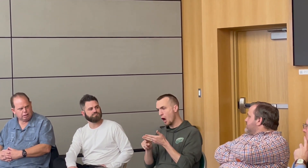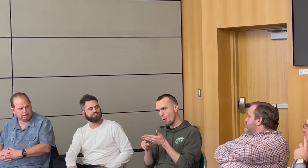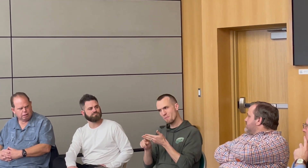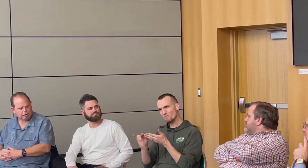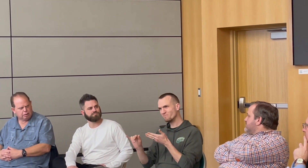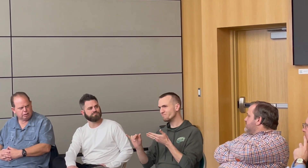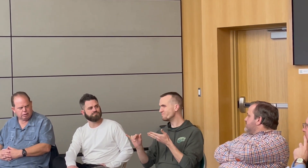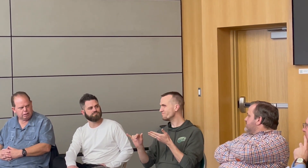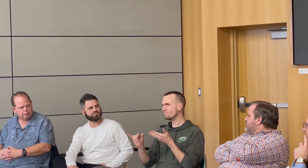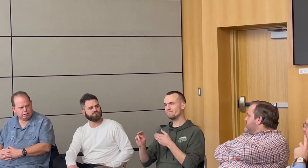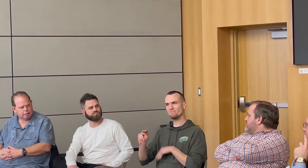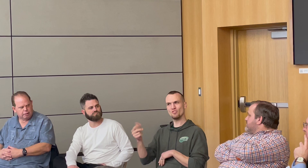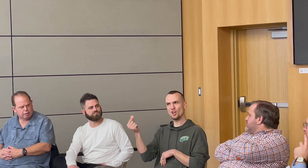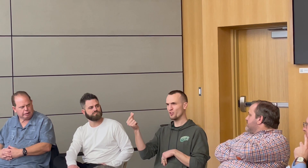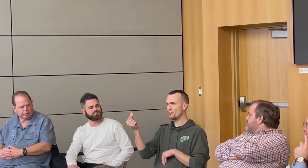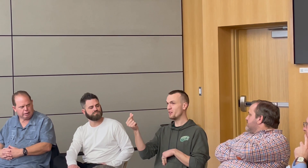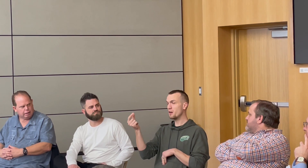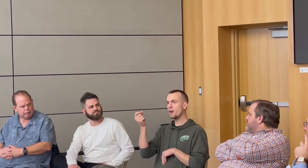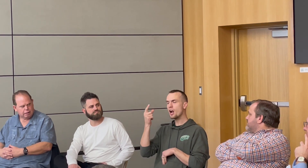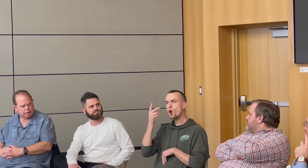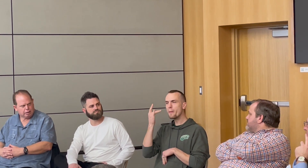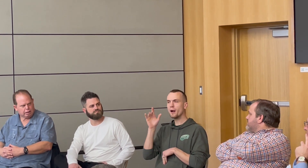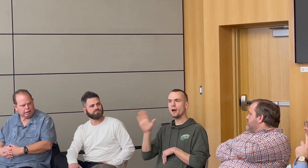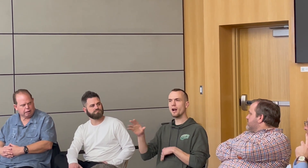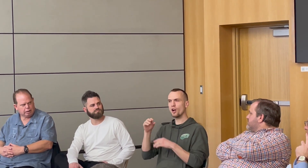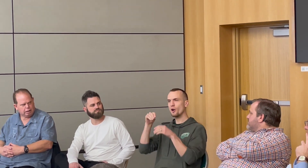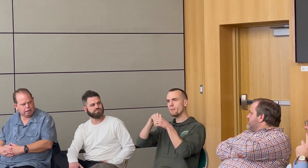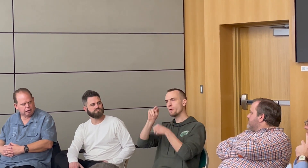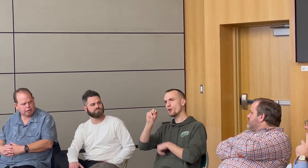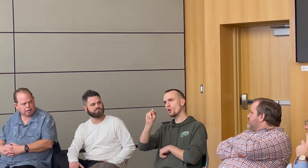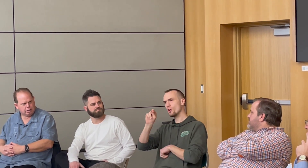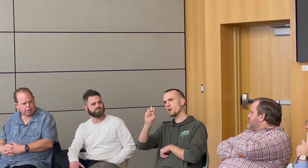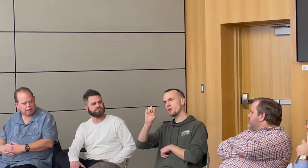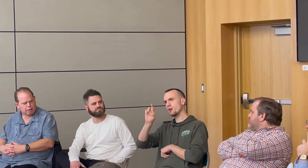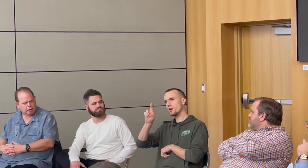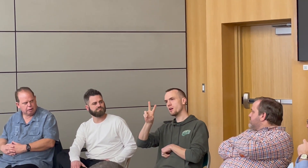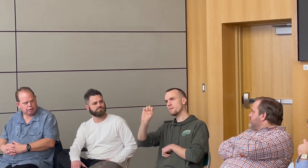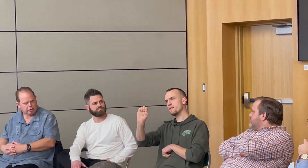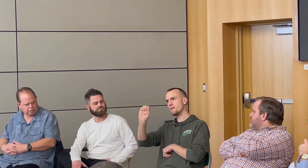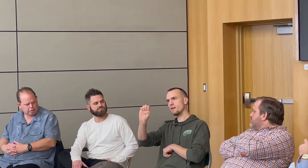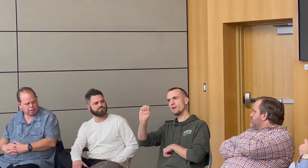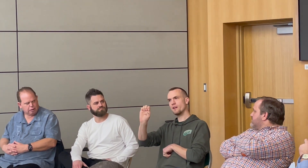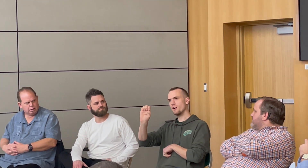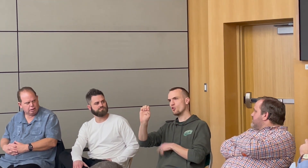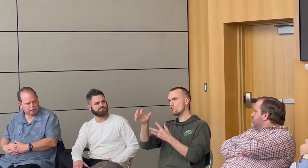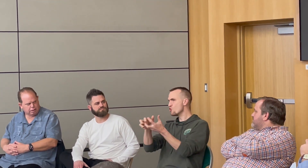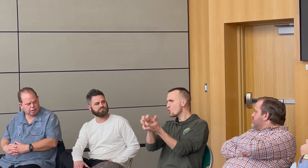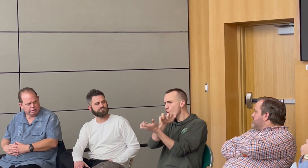was young and when the doctors looked at it they realized that she wasn't a candidate because her